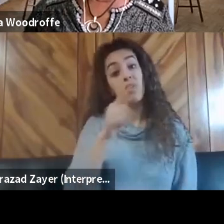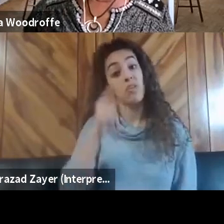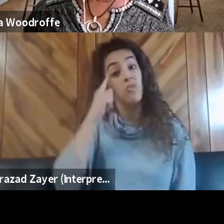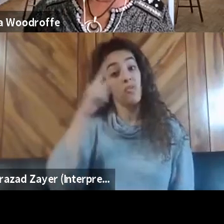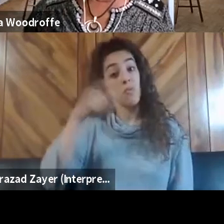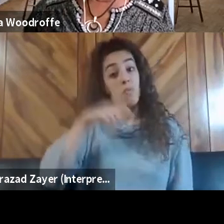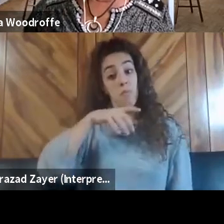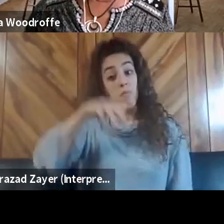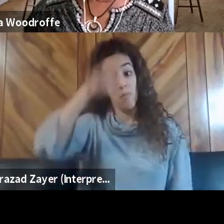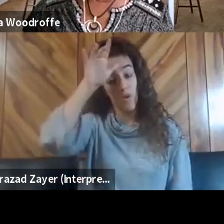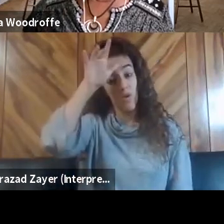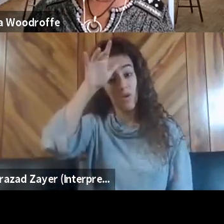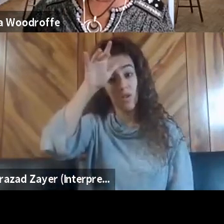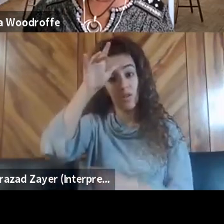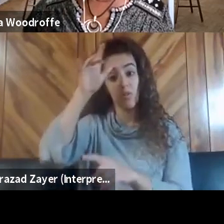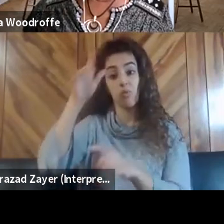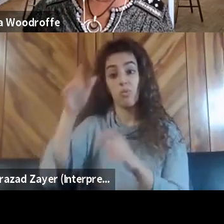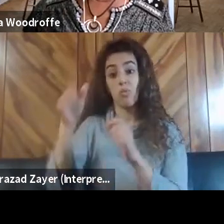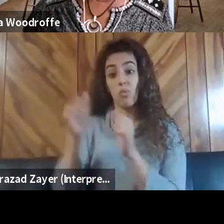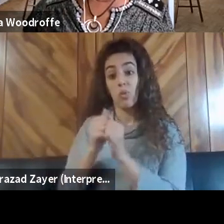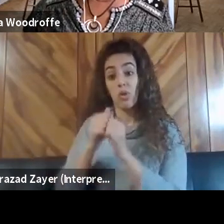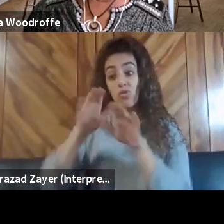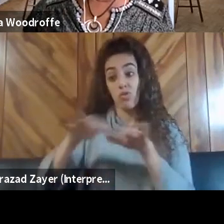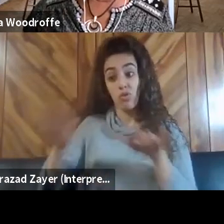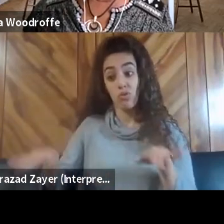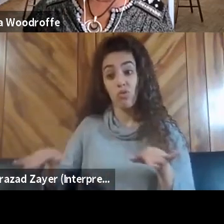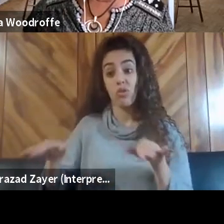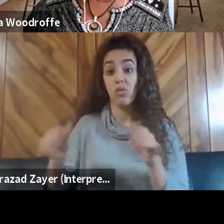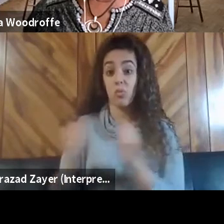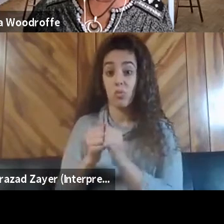special needs, it goes above and beyond that engagement, right?